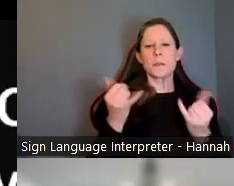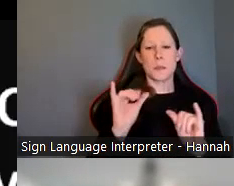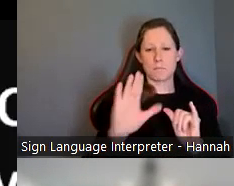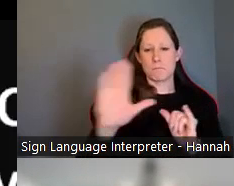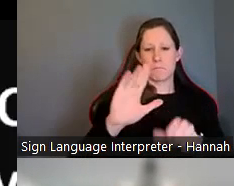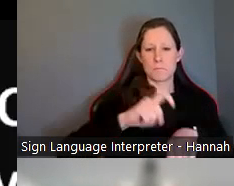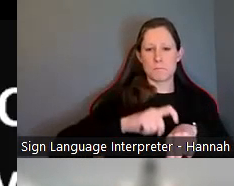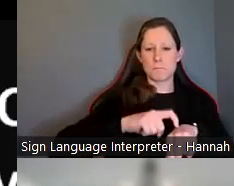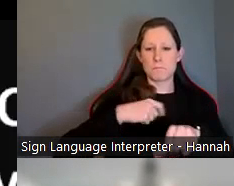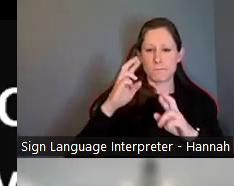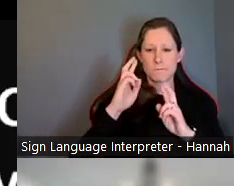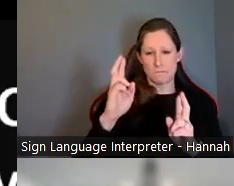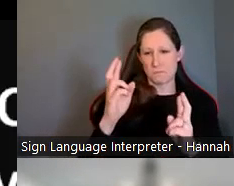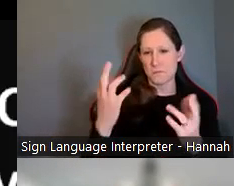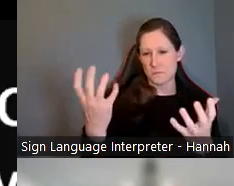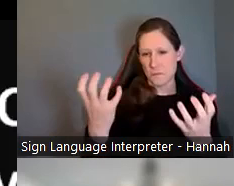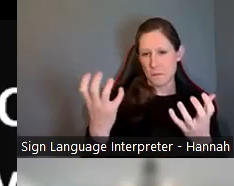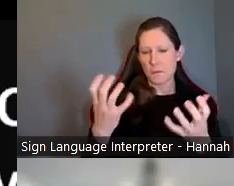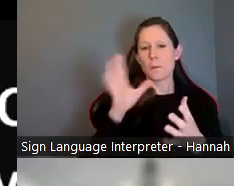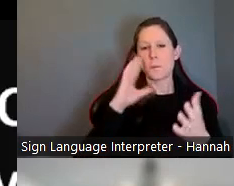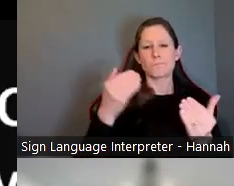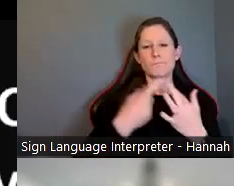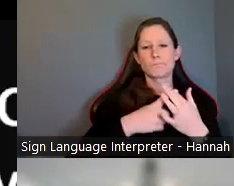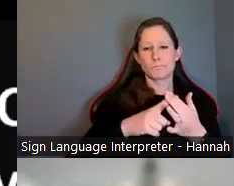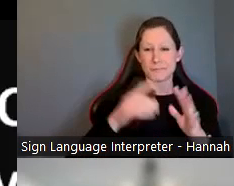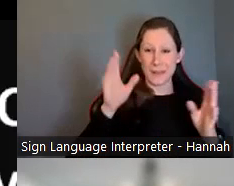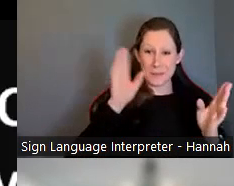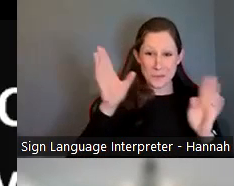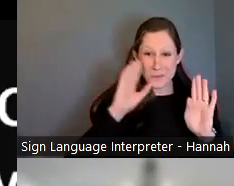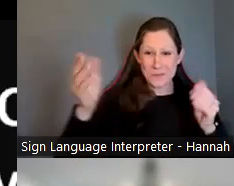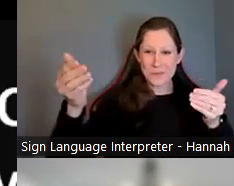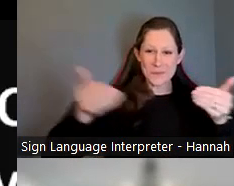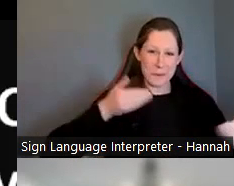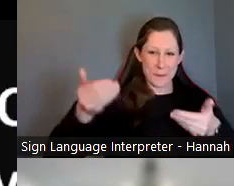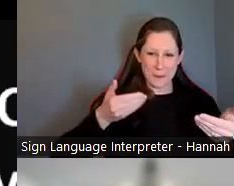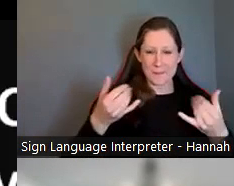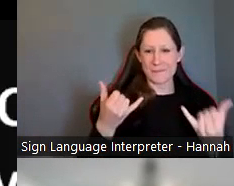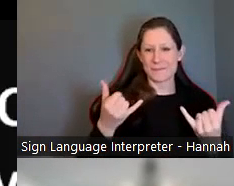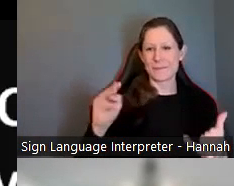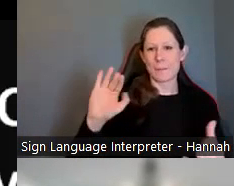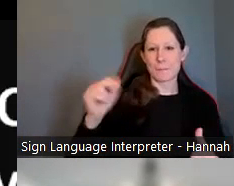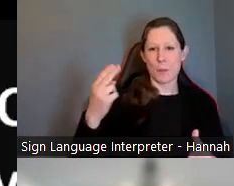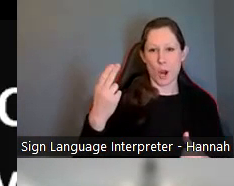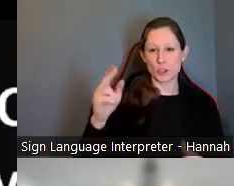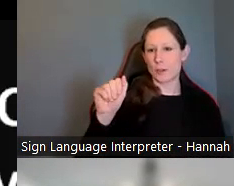Good morning, everyone, welcome to our MindsEye arts and culture accessible